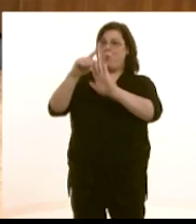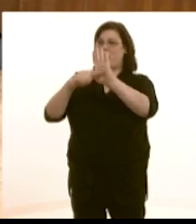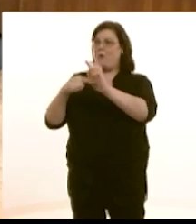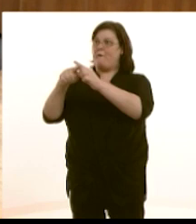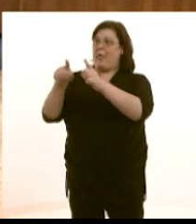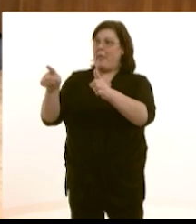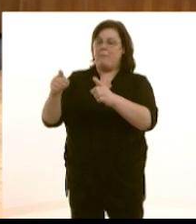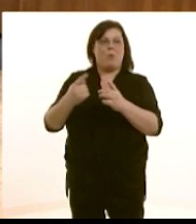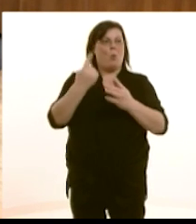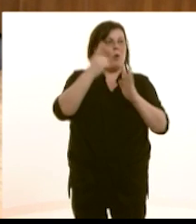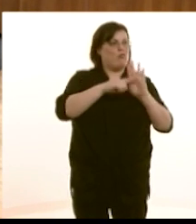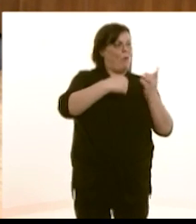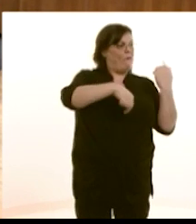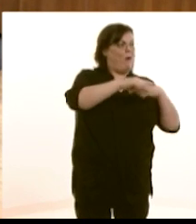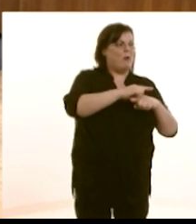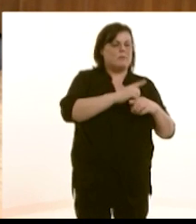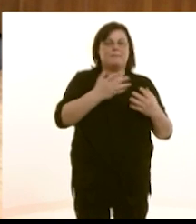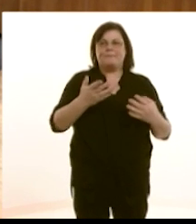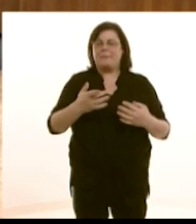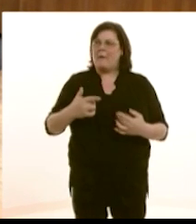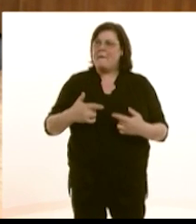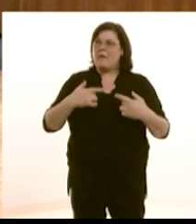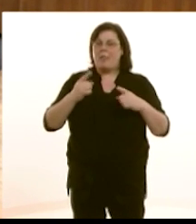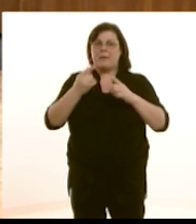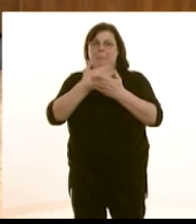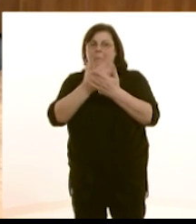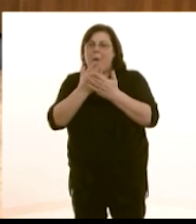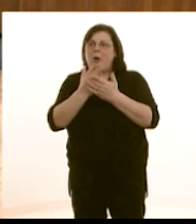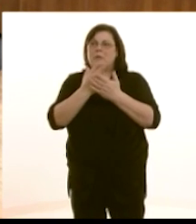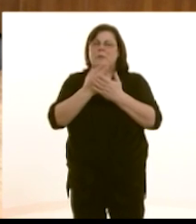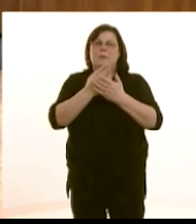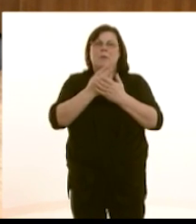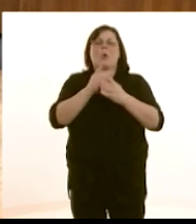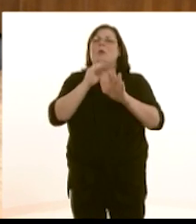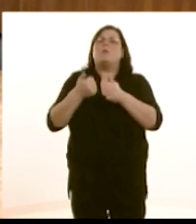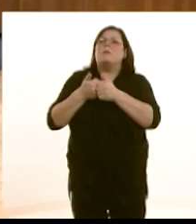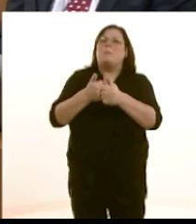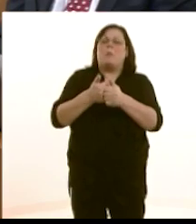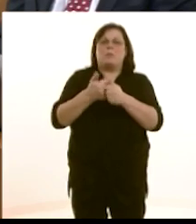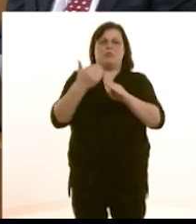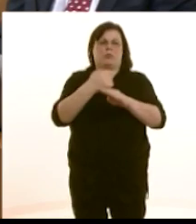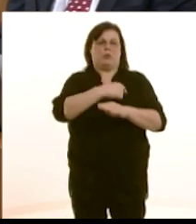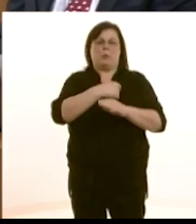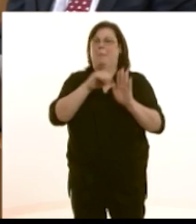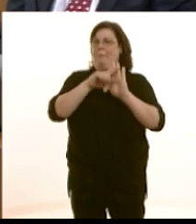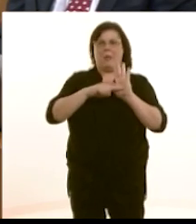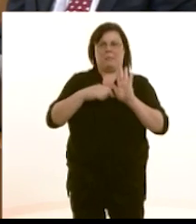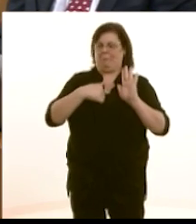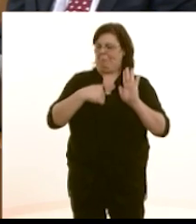everyone else. It is our view that there are sections of the tradeó. Well, we donít support the Trade Union Bill as it is, but there are sections of the Trade Union Bill that fall